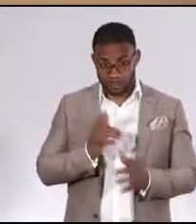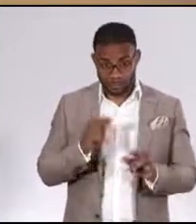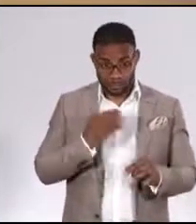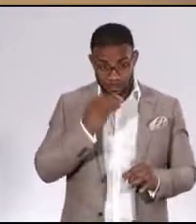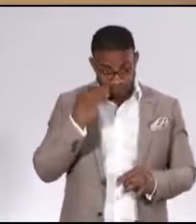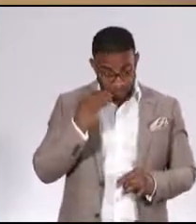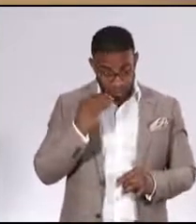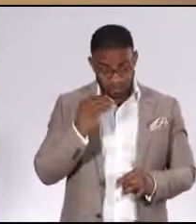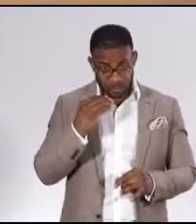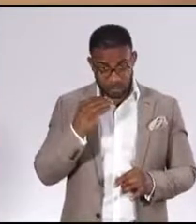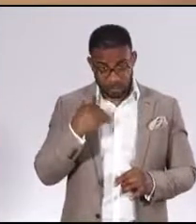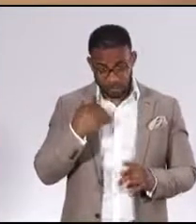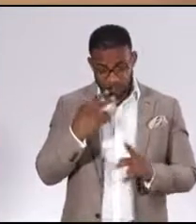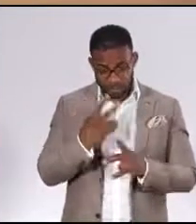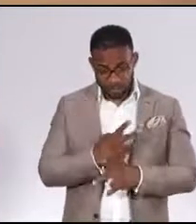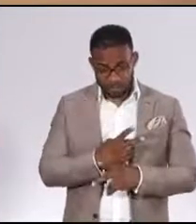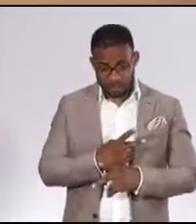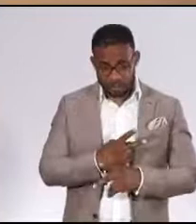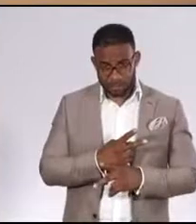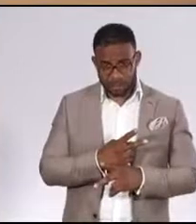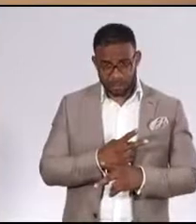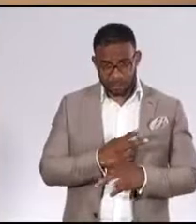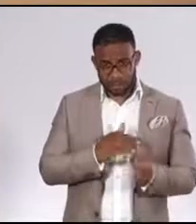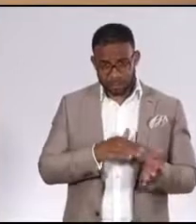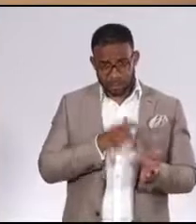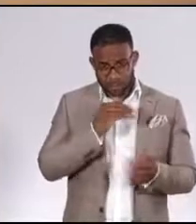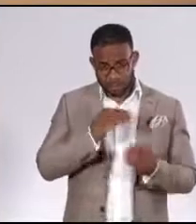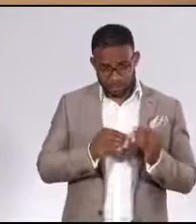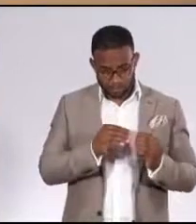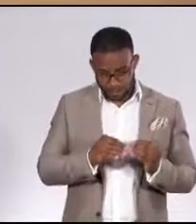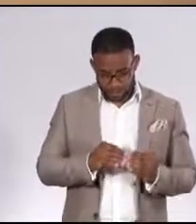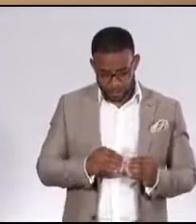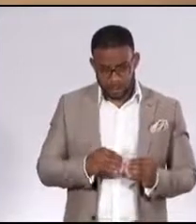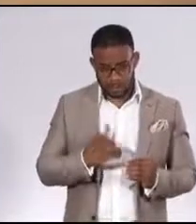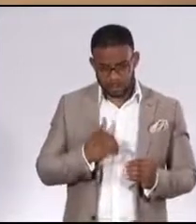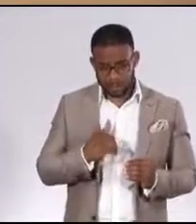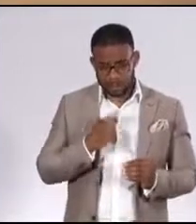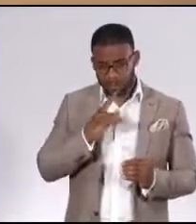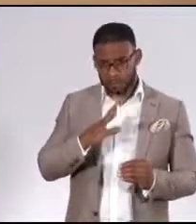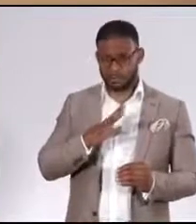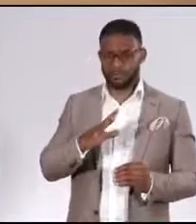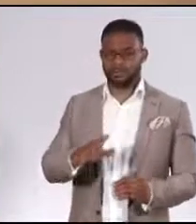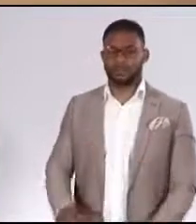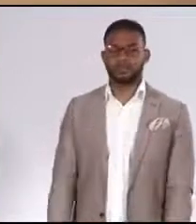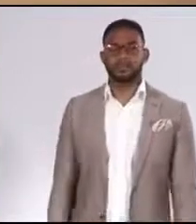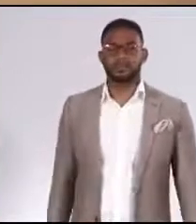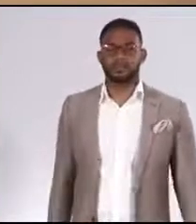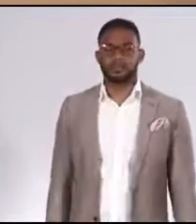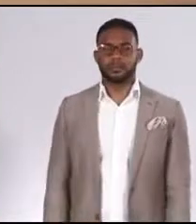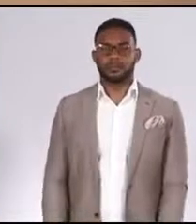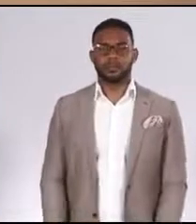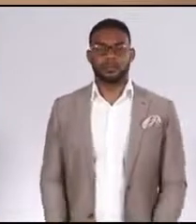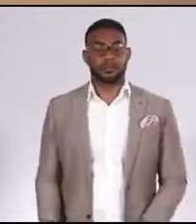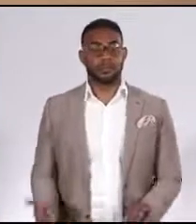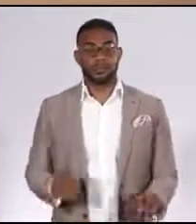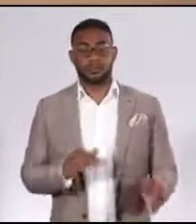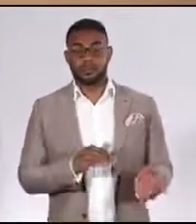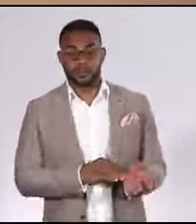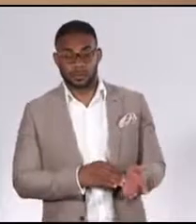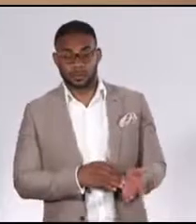so I figured that the doctor would fix me up and i'd end up being fine. I went to the doctor and explained what happened